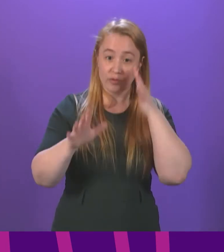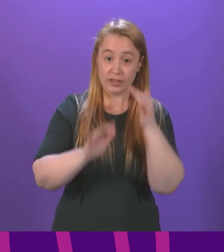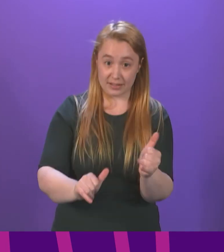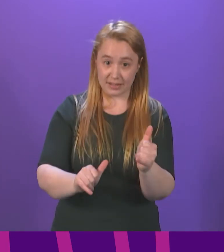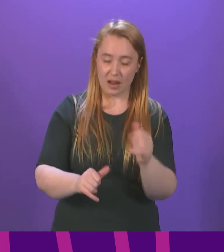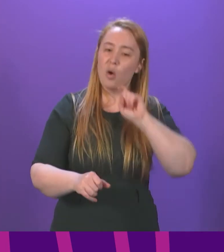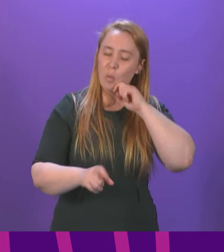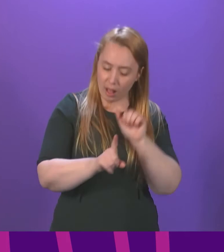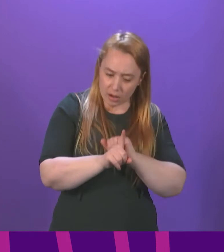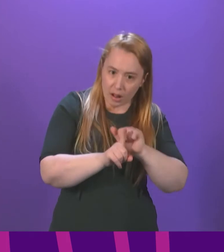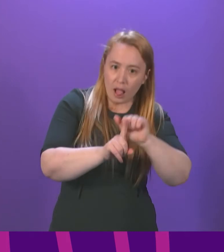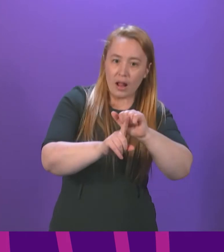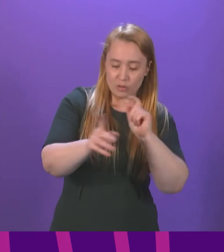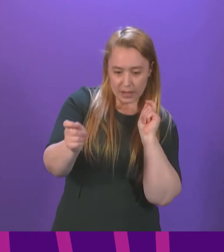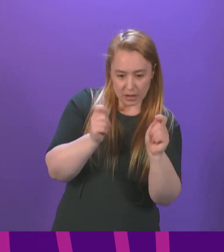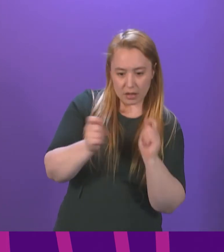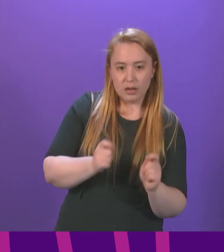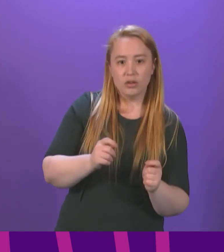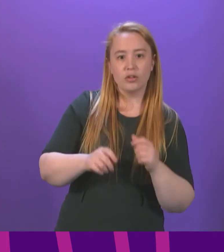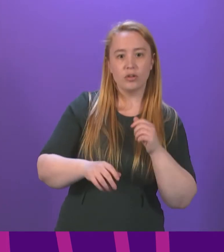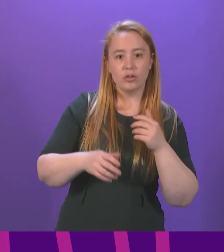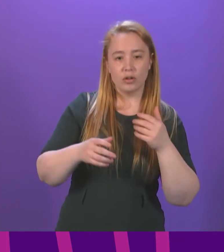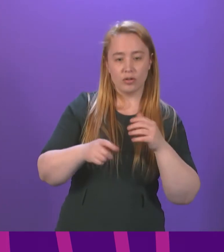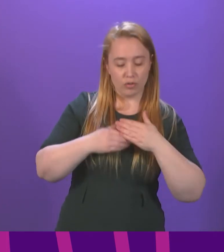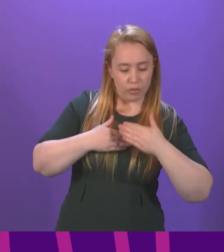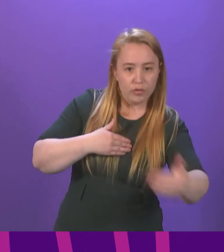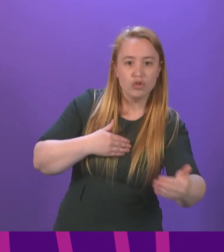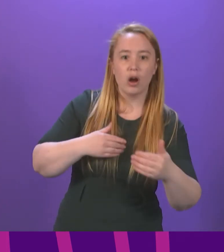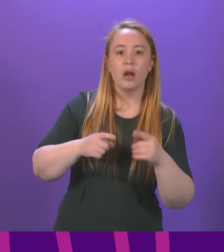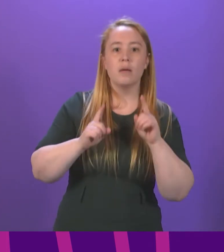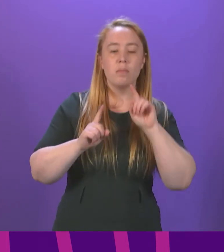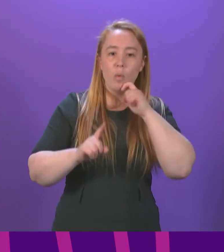as we adapt to the pandemic conditions that we face and seek to incorporate and deploy emerging technologies.